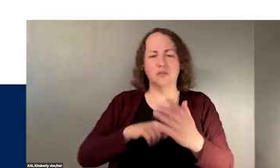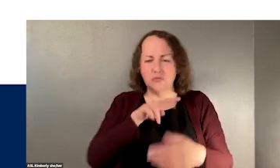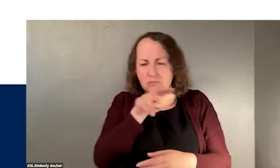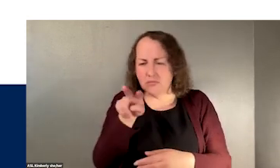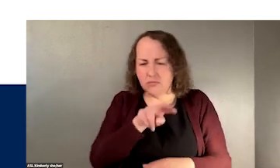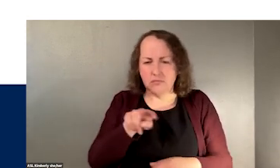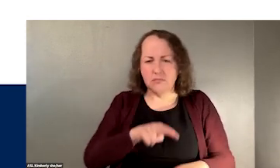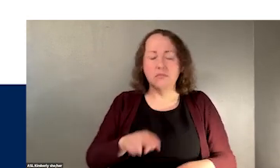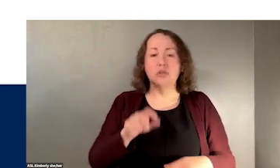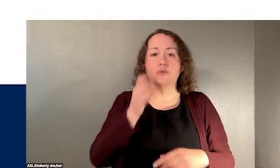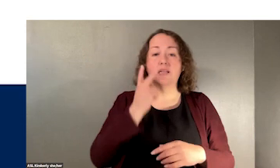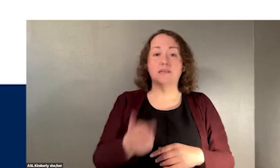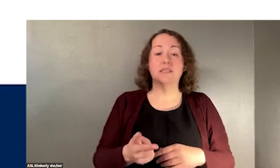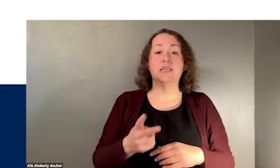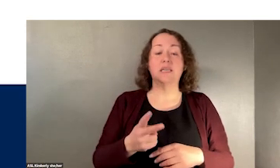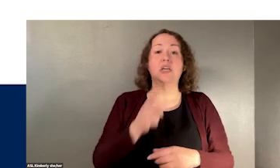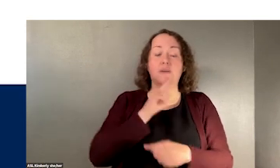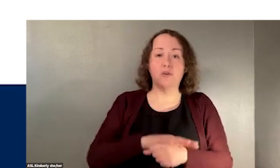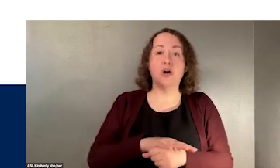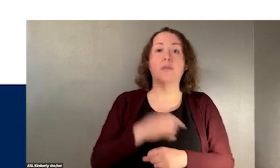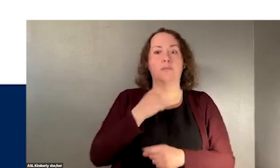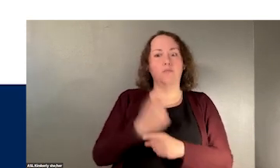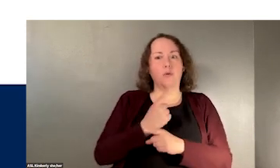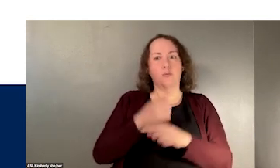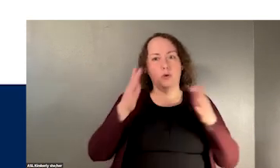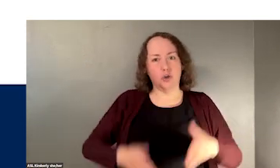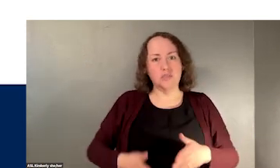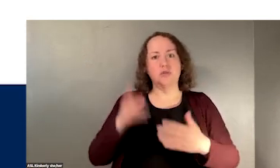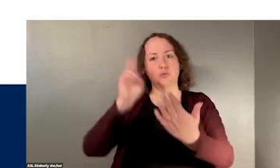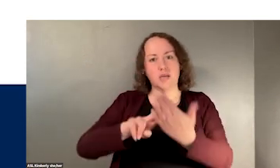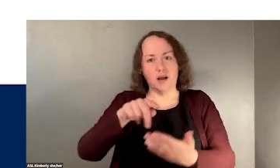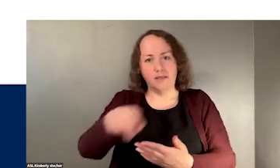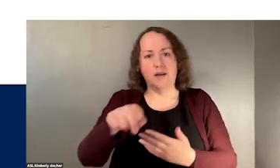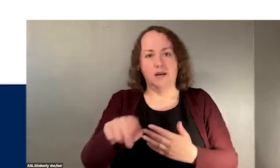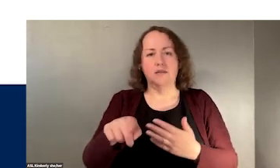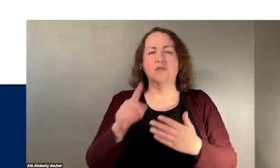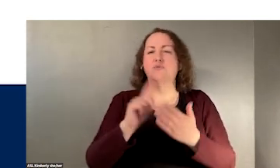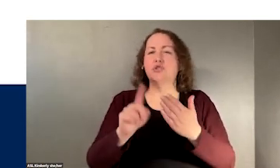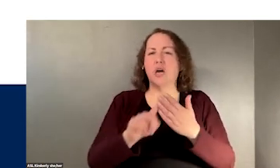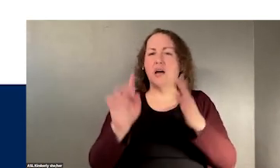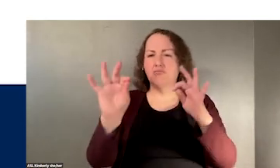the appropriate party to be signing this and that everything is true and -- and accurate.